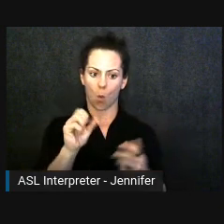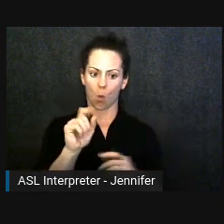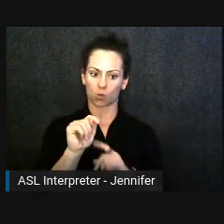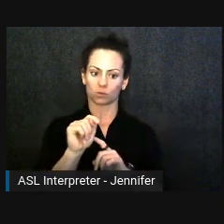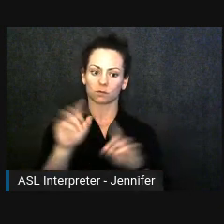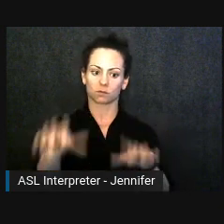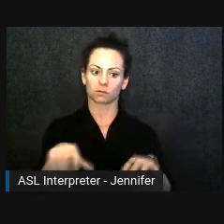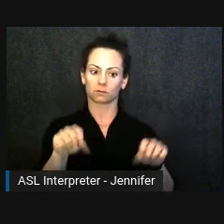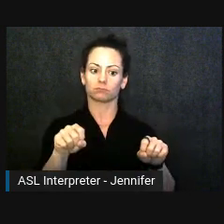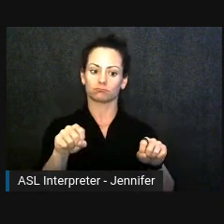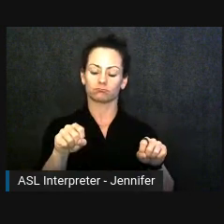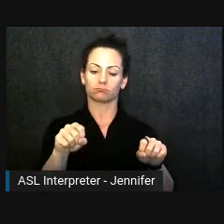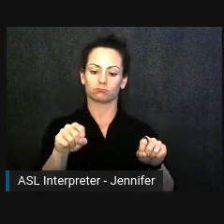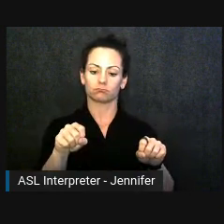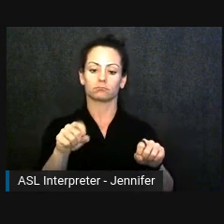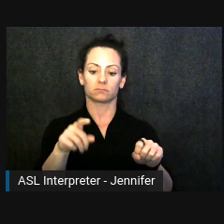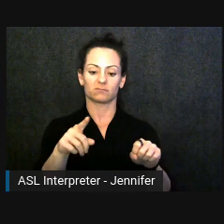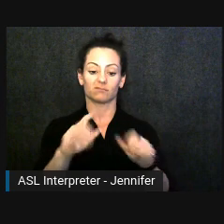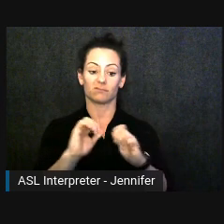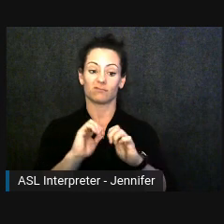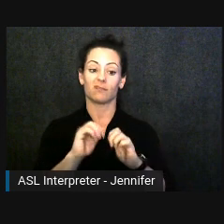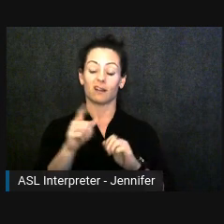in how quickly accessibility is adopted.